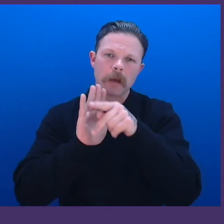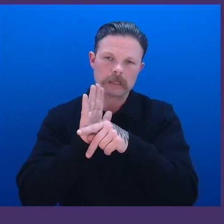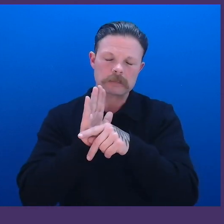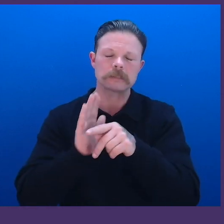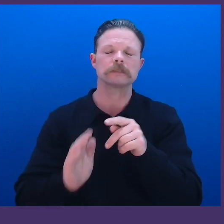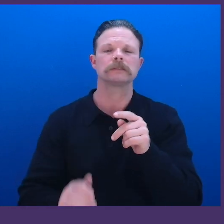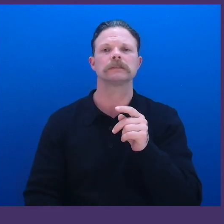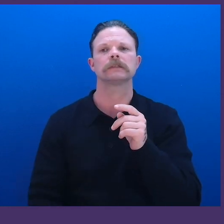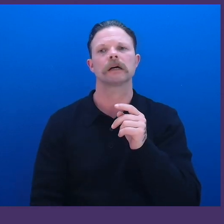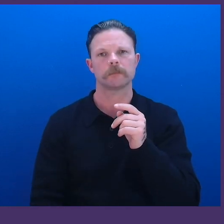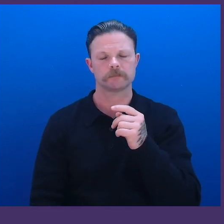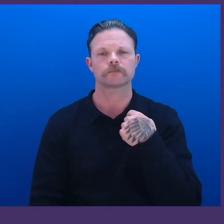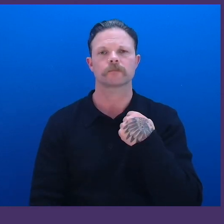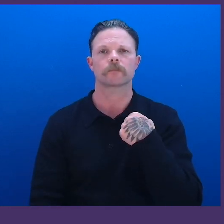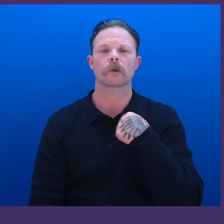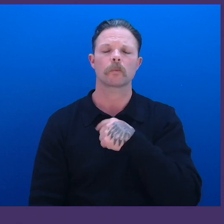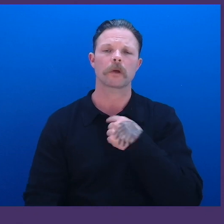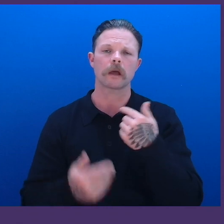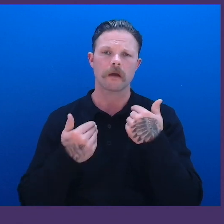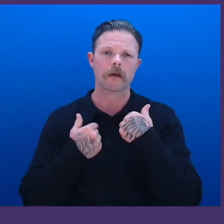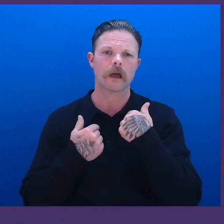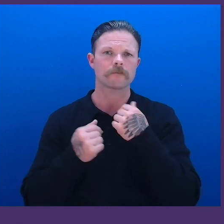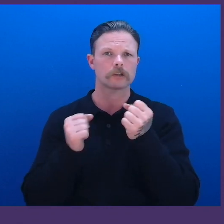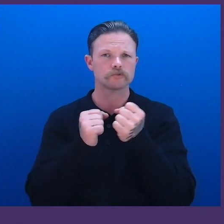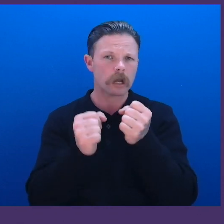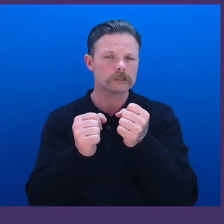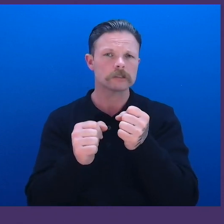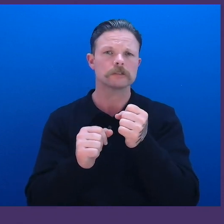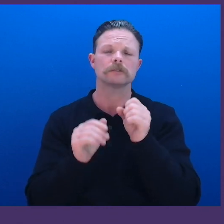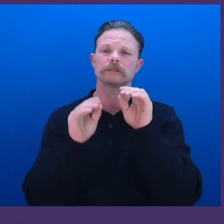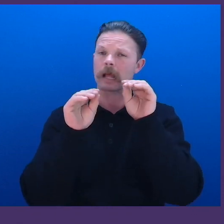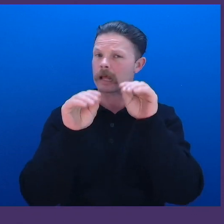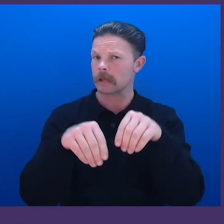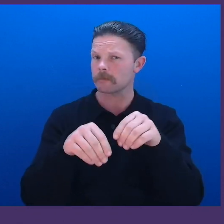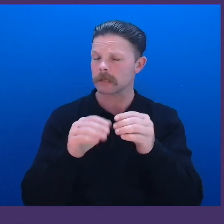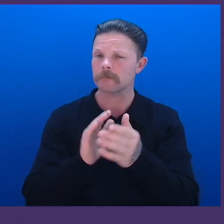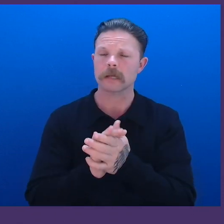We have a strategy to implement those policies